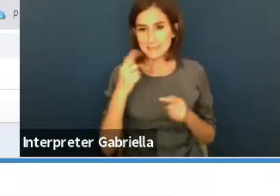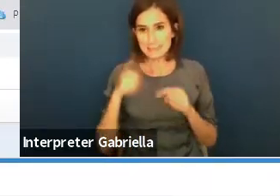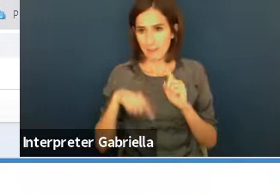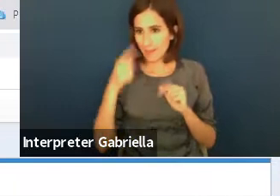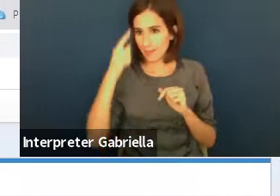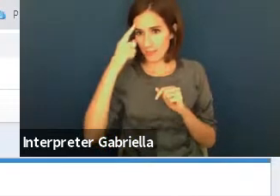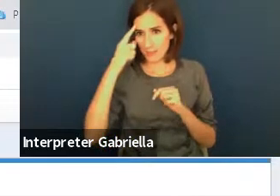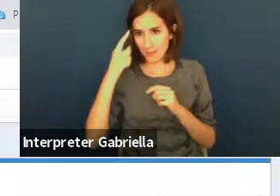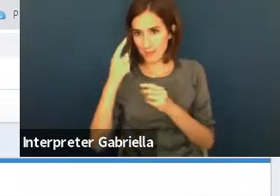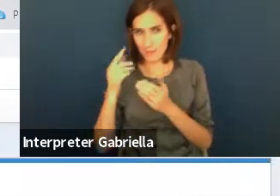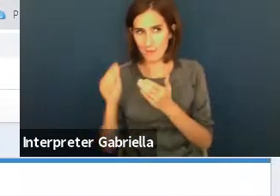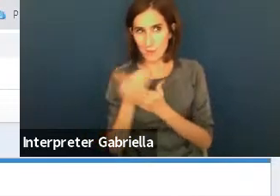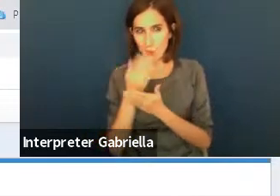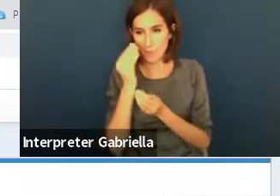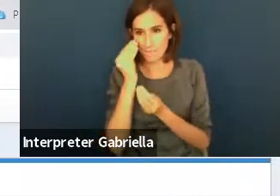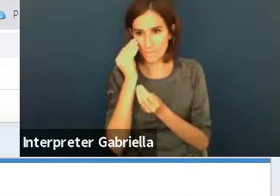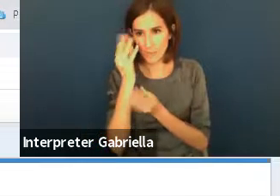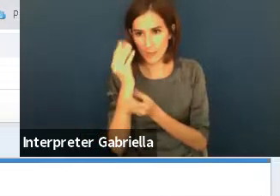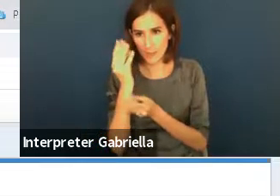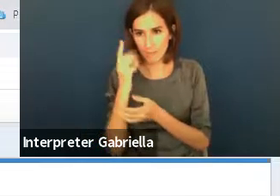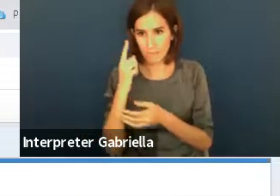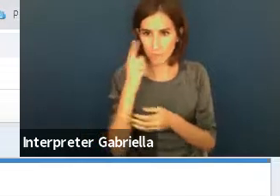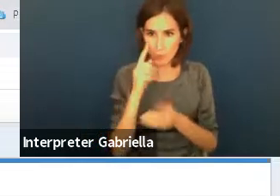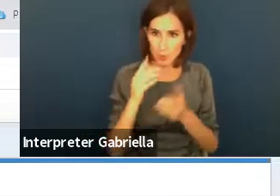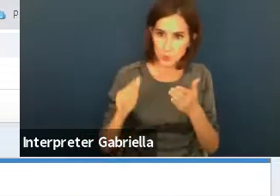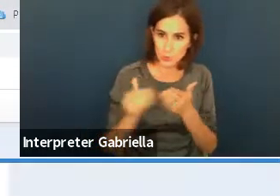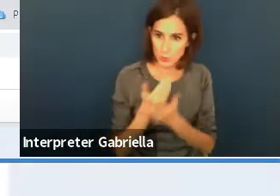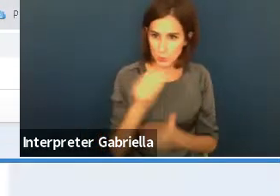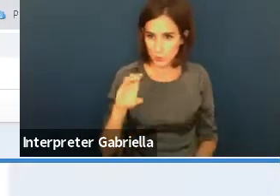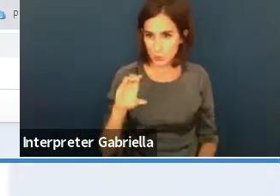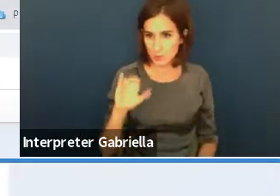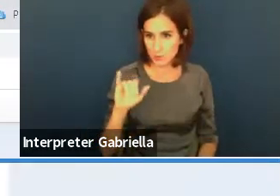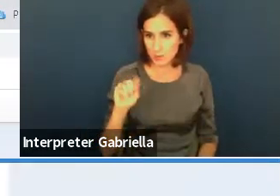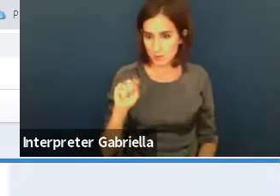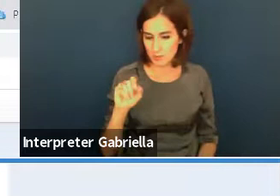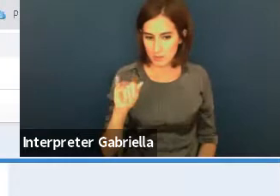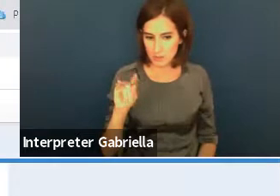Linda Kobashigawa: So if I want to include a annotation.